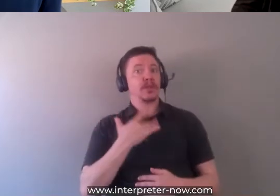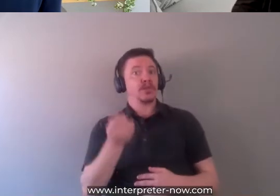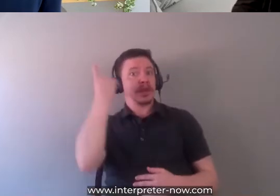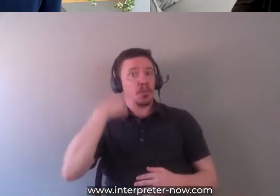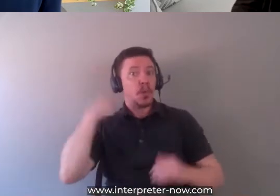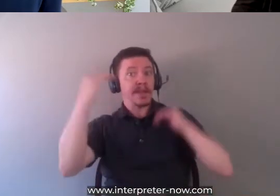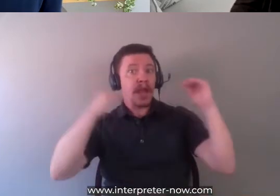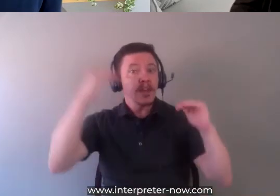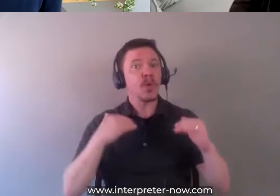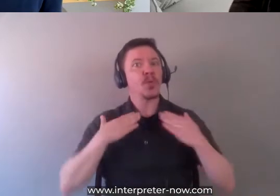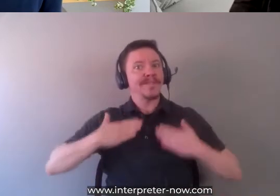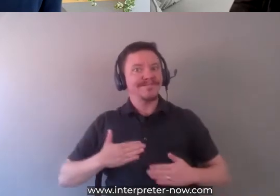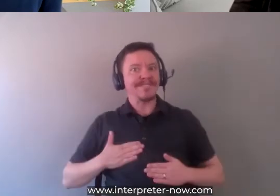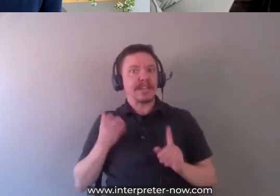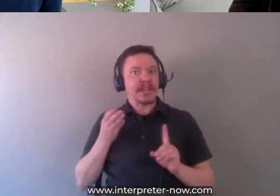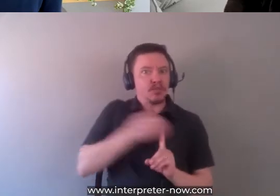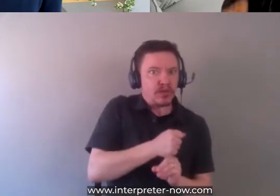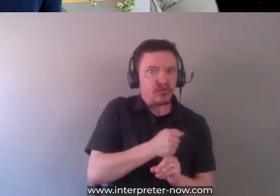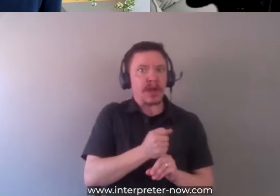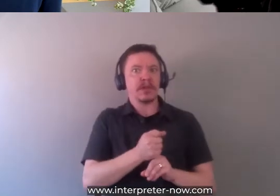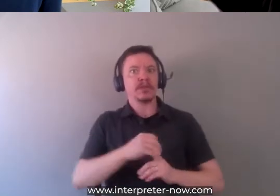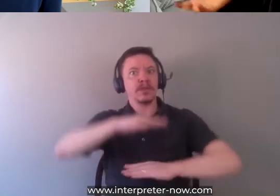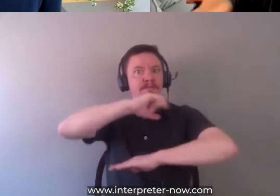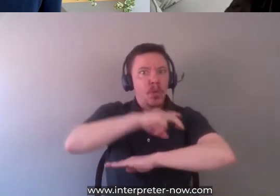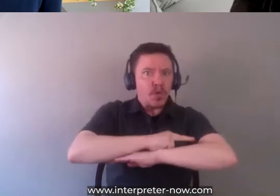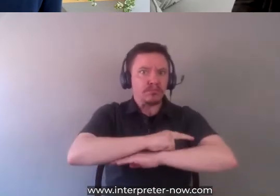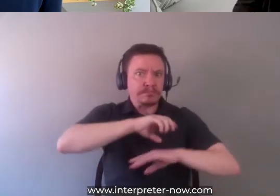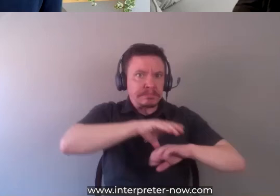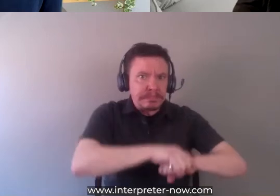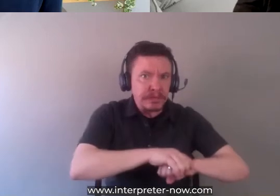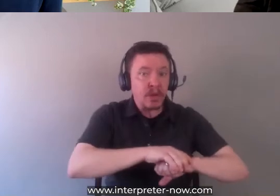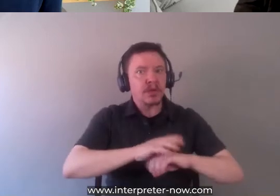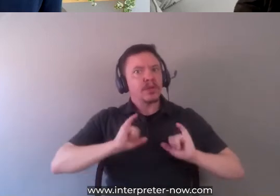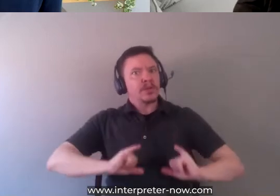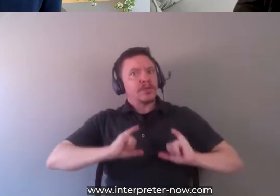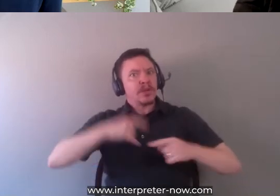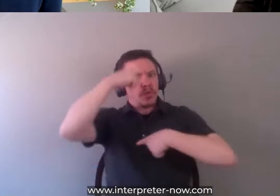times their size. That also includes work that I do now to address harms that happen